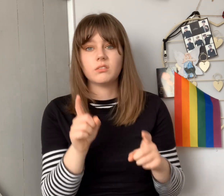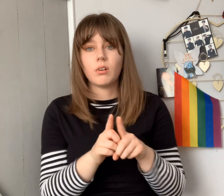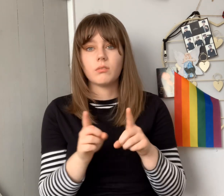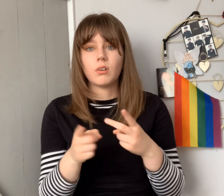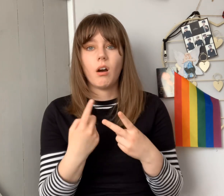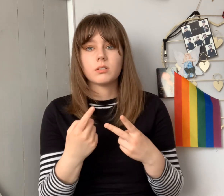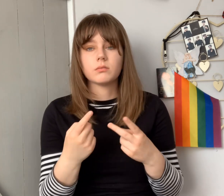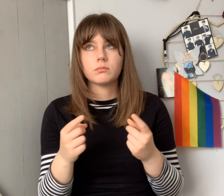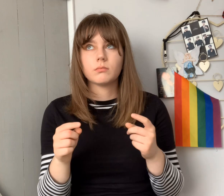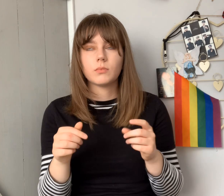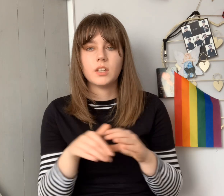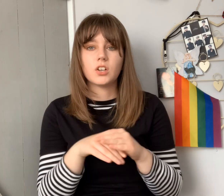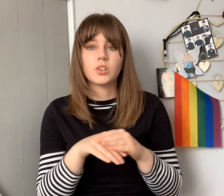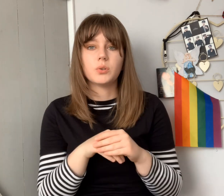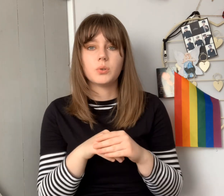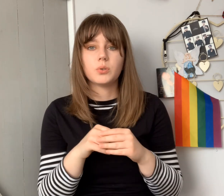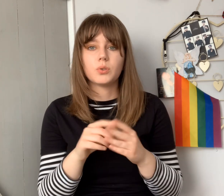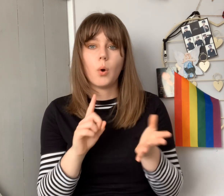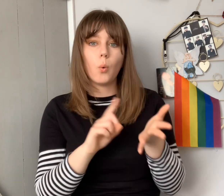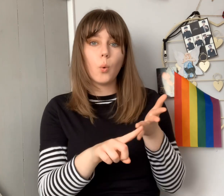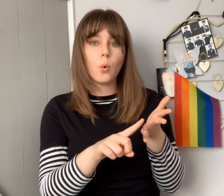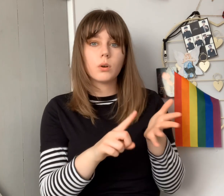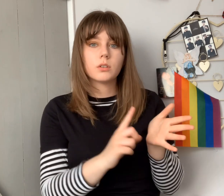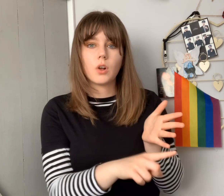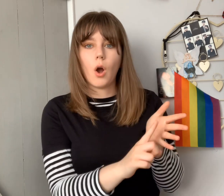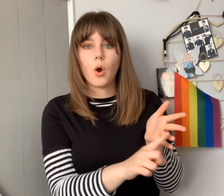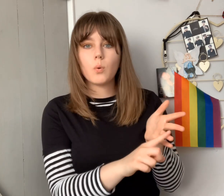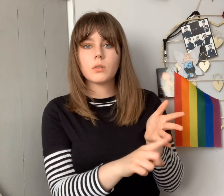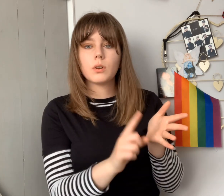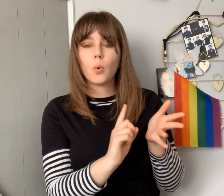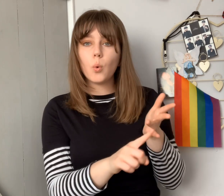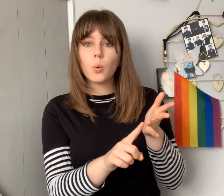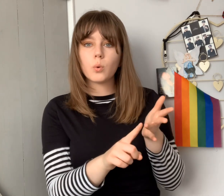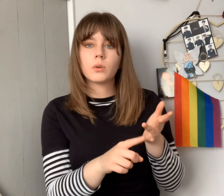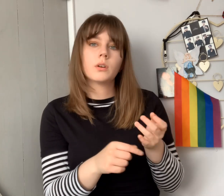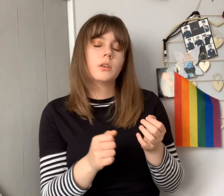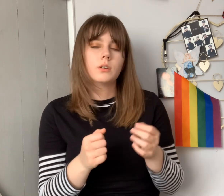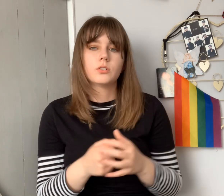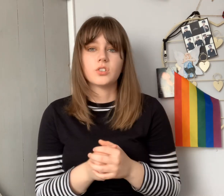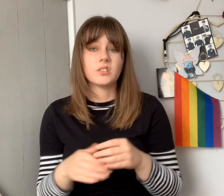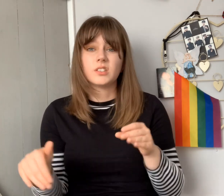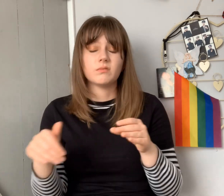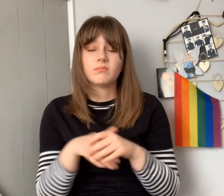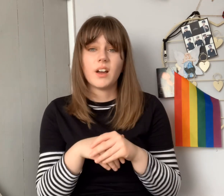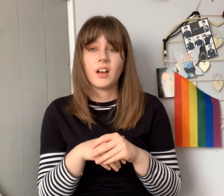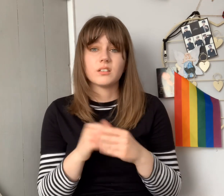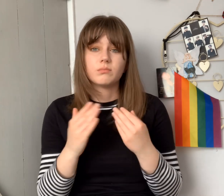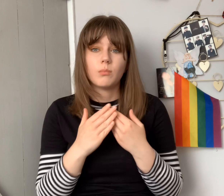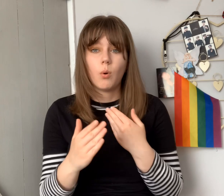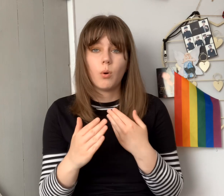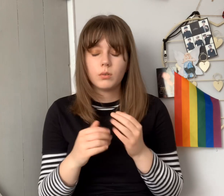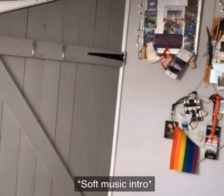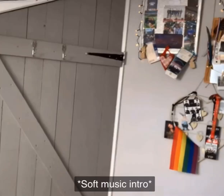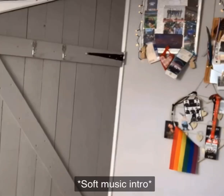You can also... add... include "oh" just to add more